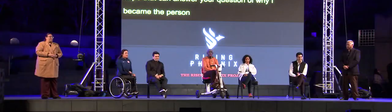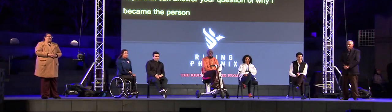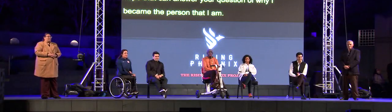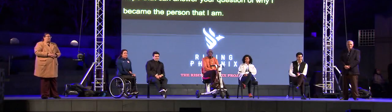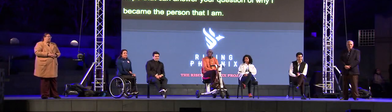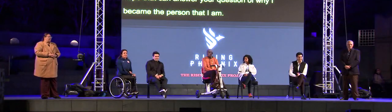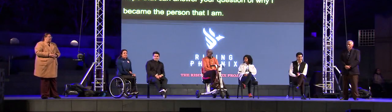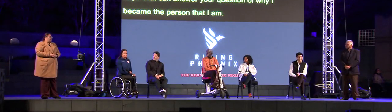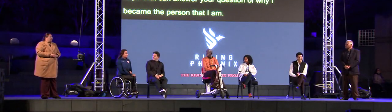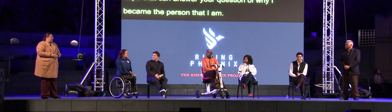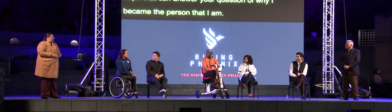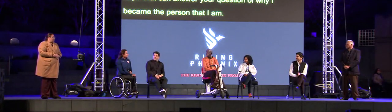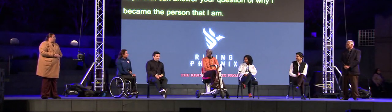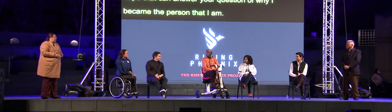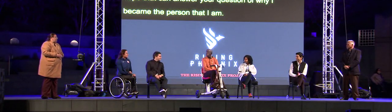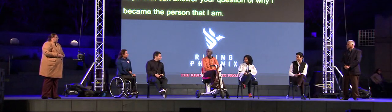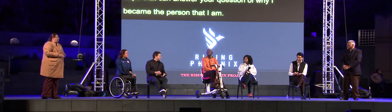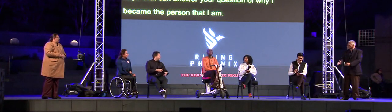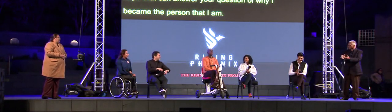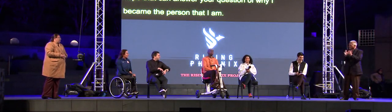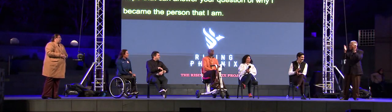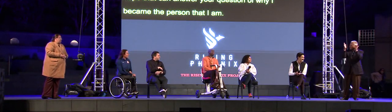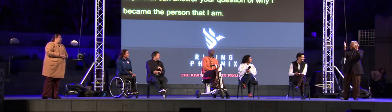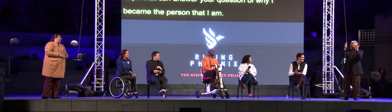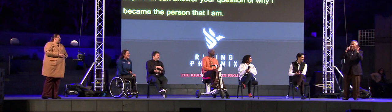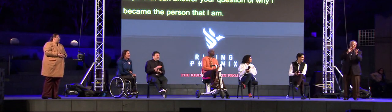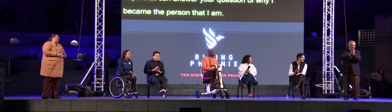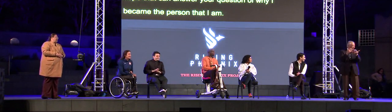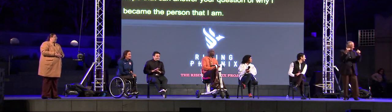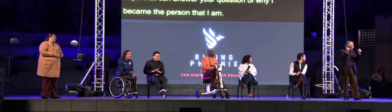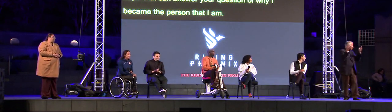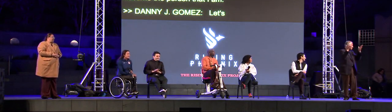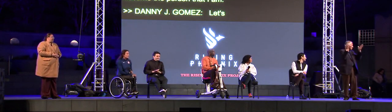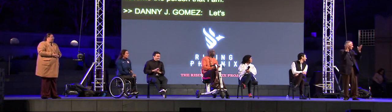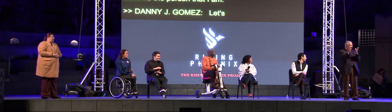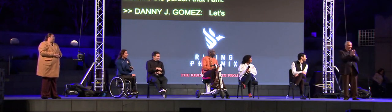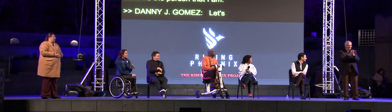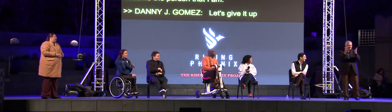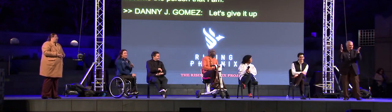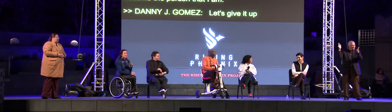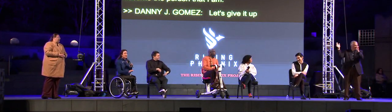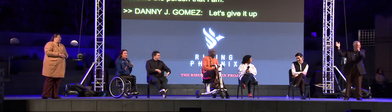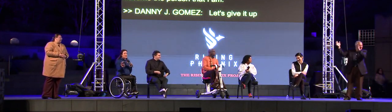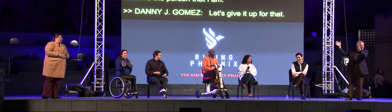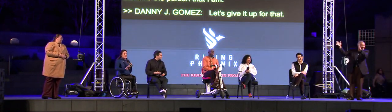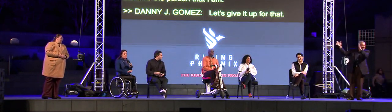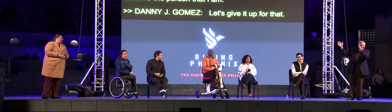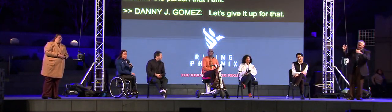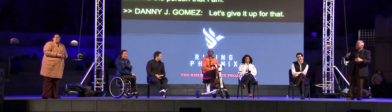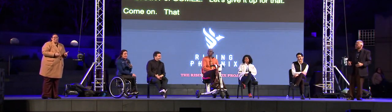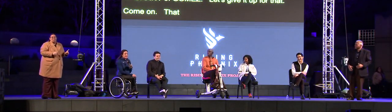Let's give it up for that. Come on. That is amazing. Any more questions from the audience?